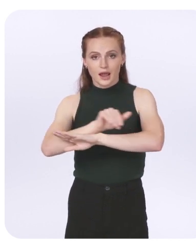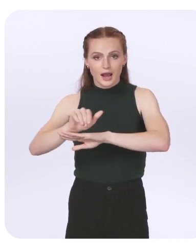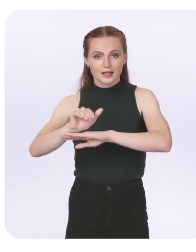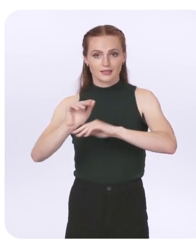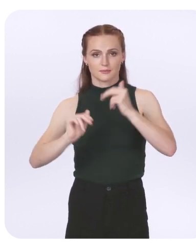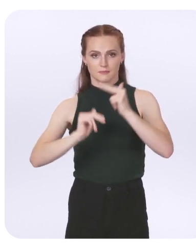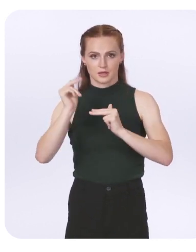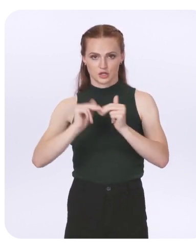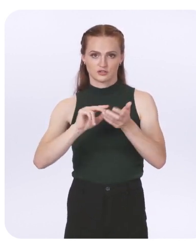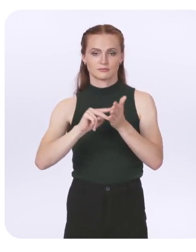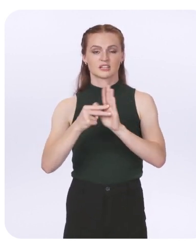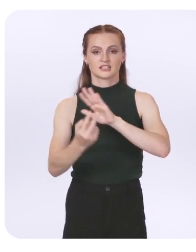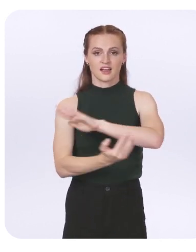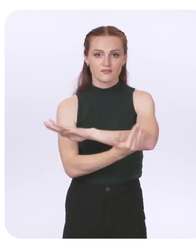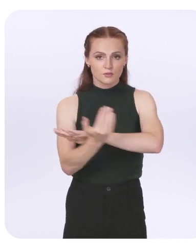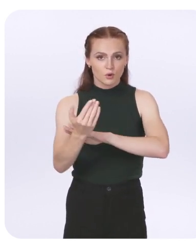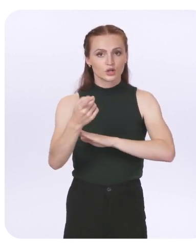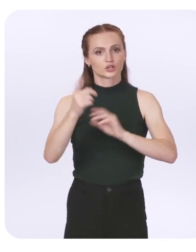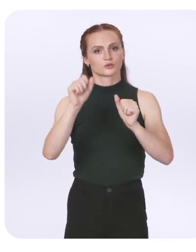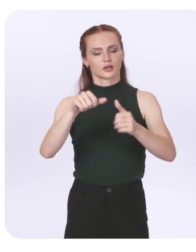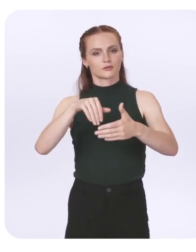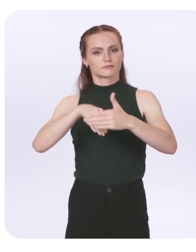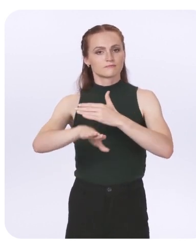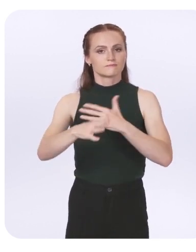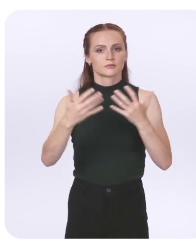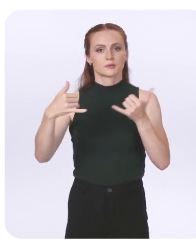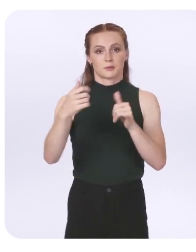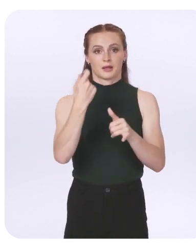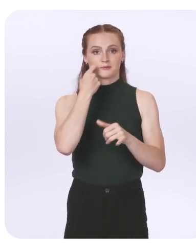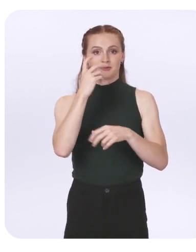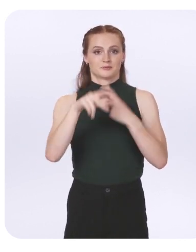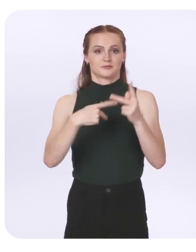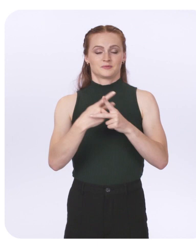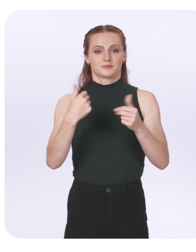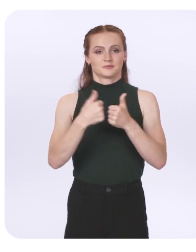and play the latest version on the server that’s ready to go.